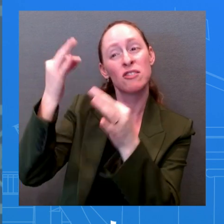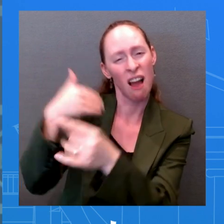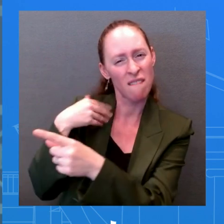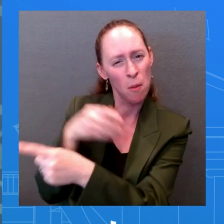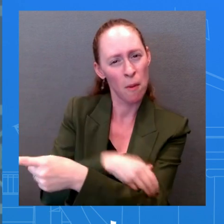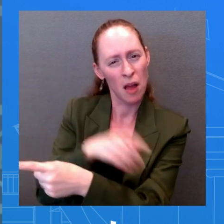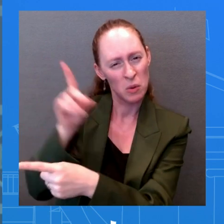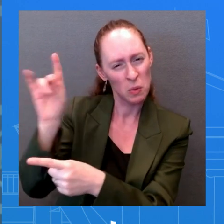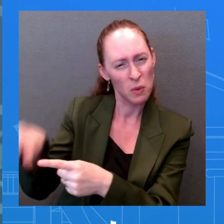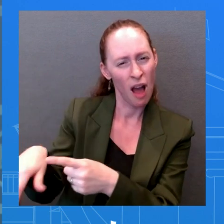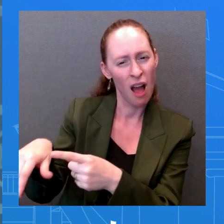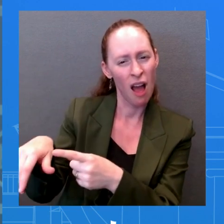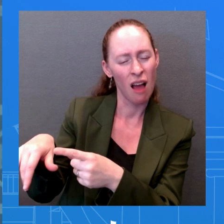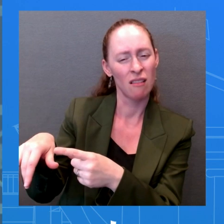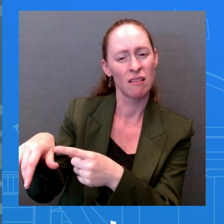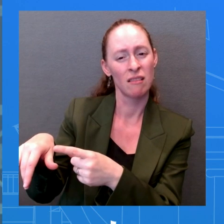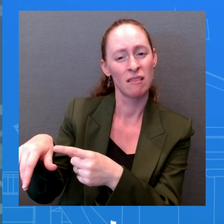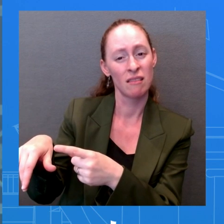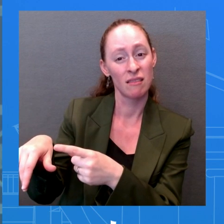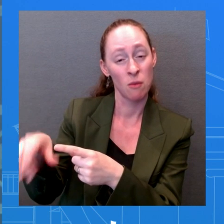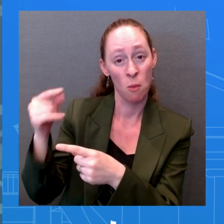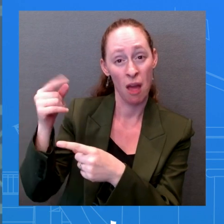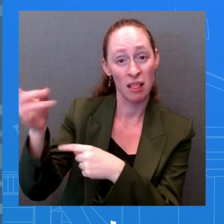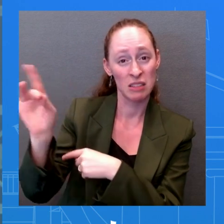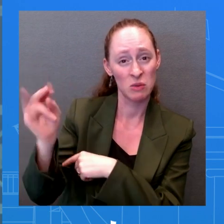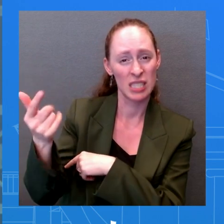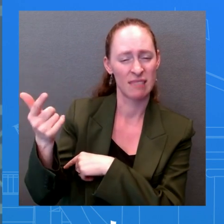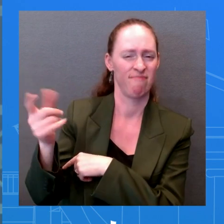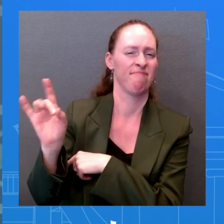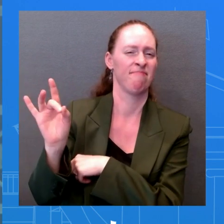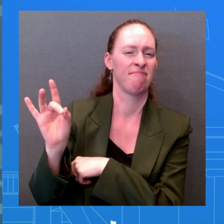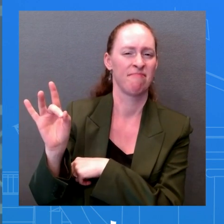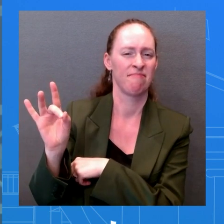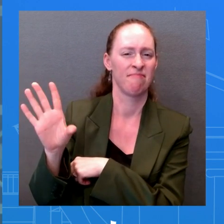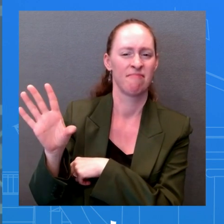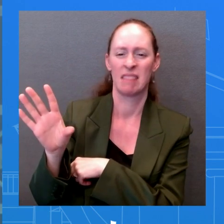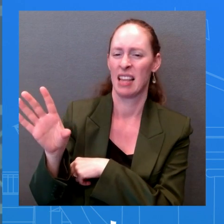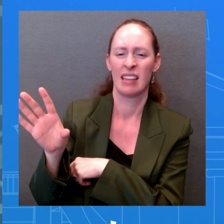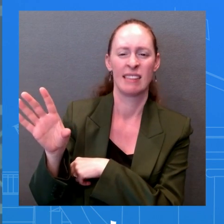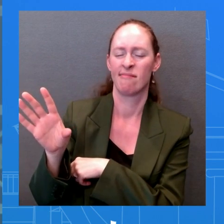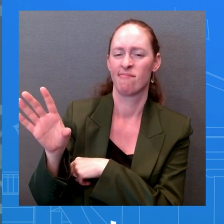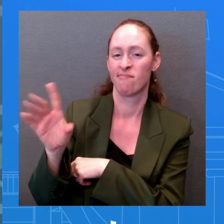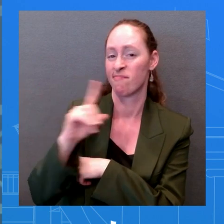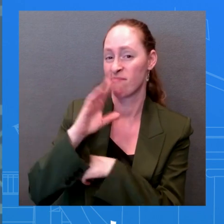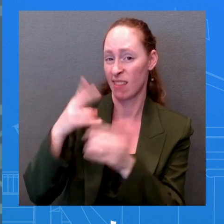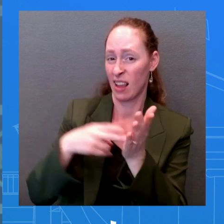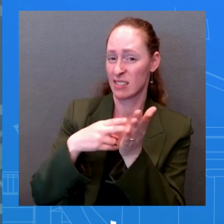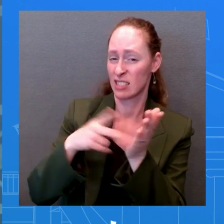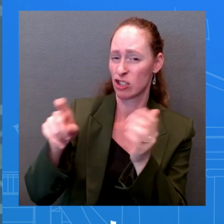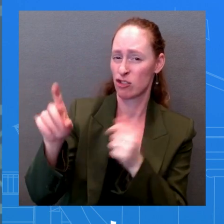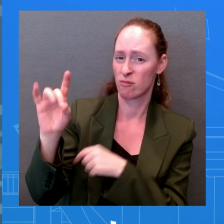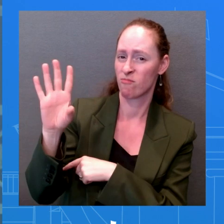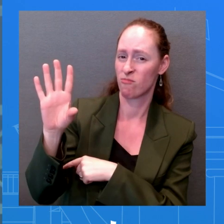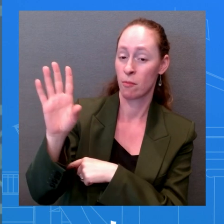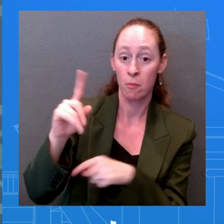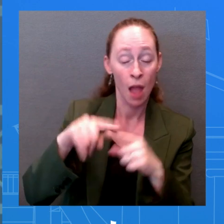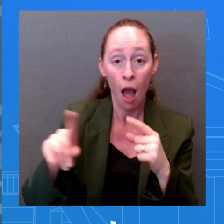And -- and we should call it out. And other Republicans should call it out. Republicans should be -- their colleagues should be calling out